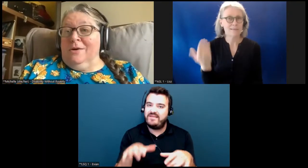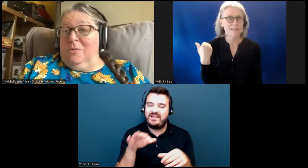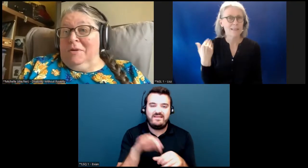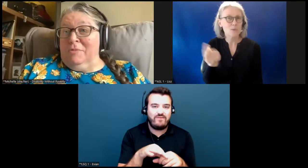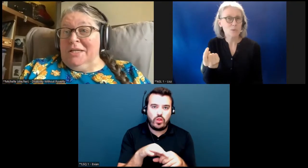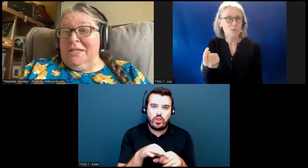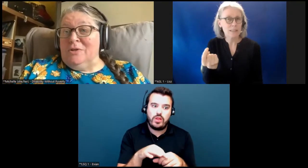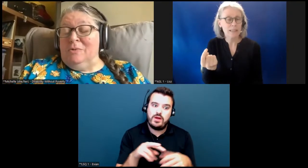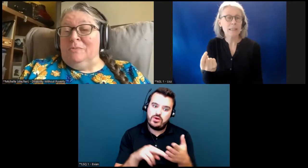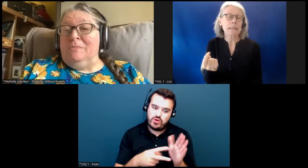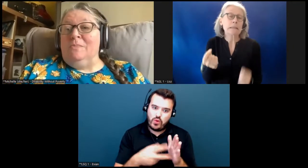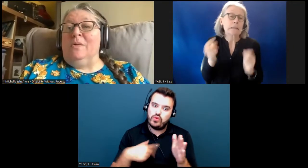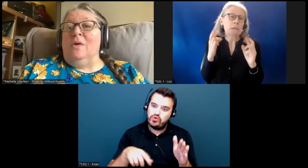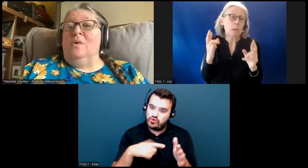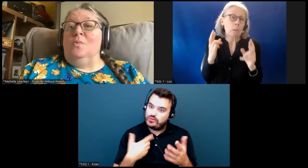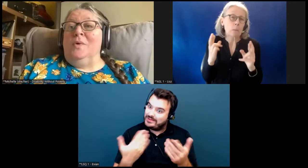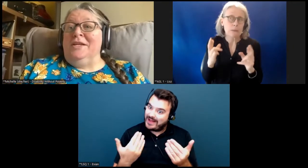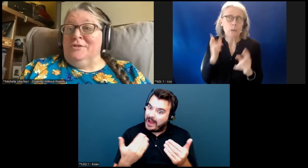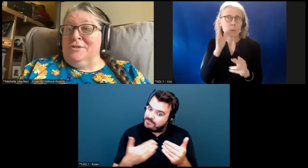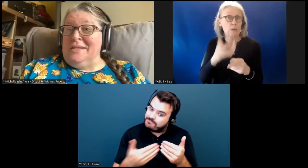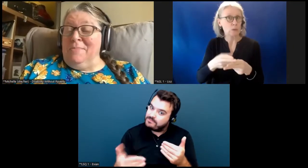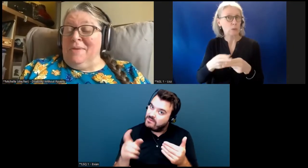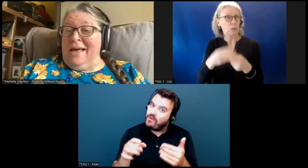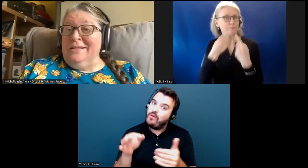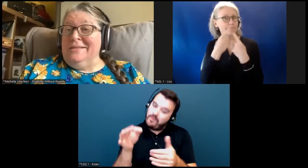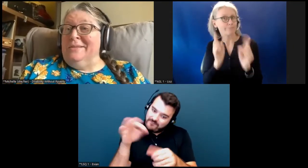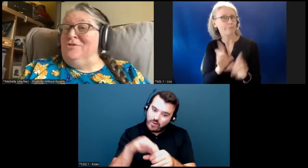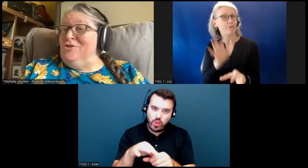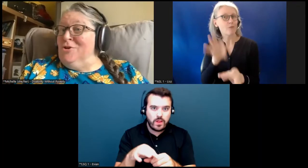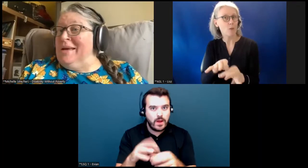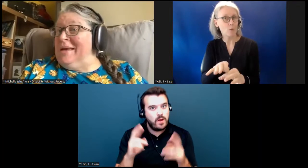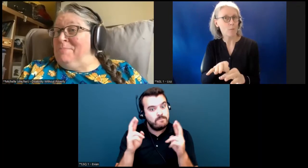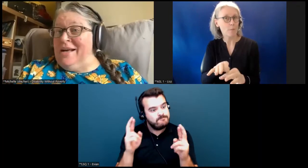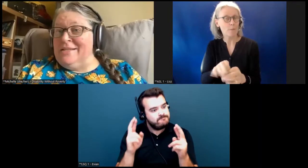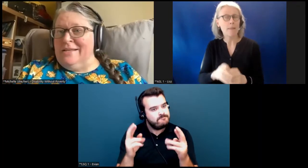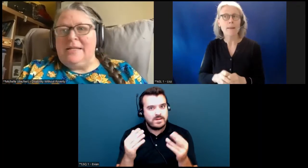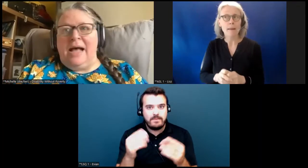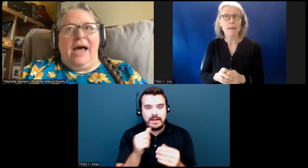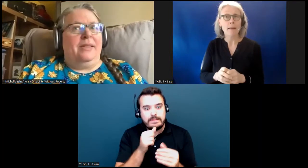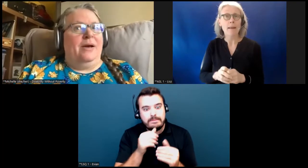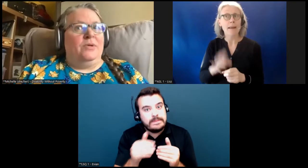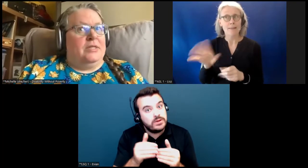IT WILL BE REALLY SOON. WHEN IT DOES TAKE PLACE AND PRESUMABLY IT PASSES AND THERE WAS